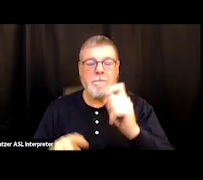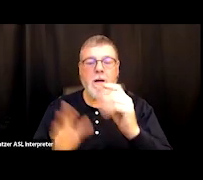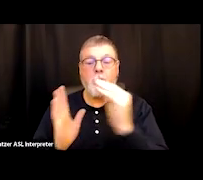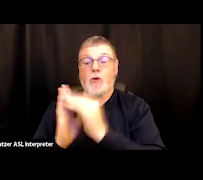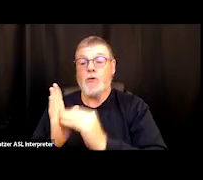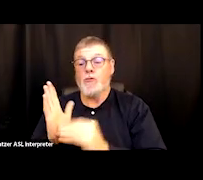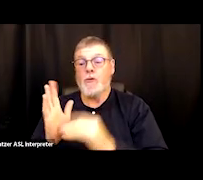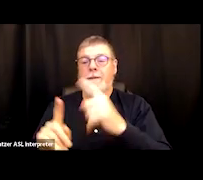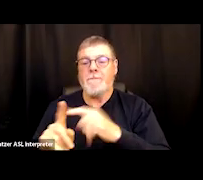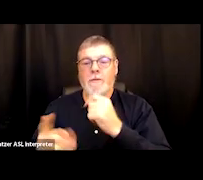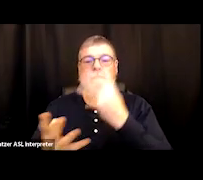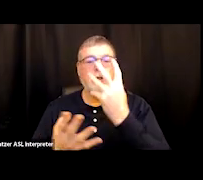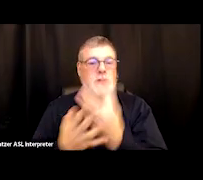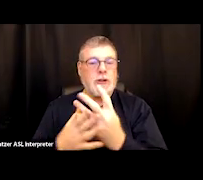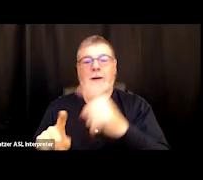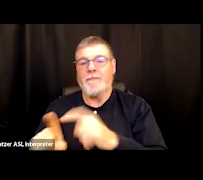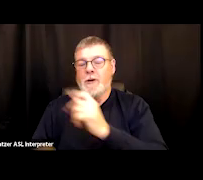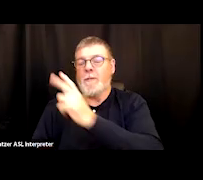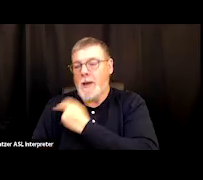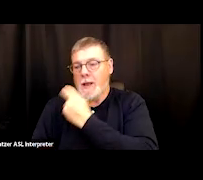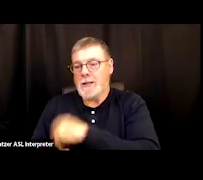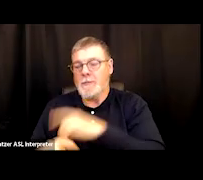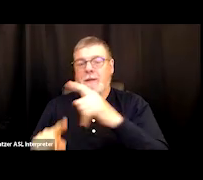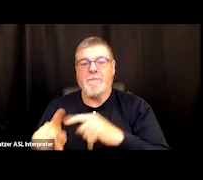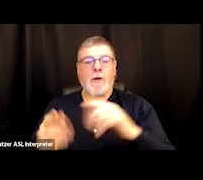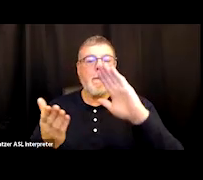any county jail, and XYZ Community Mental Health Center,